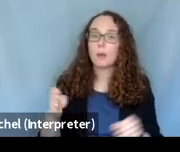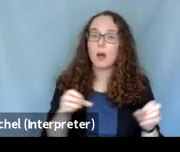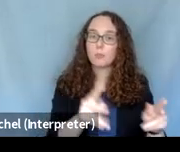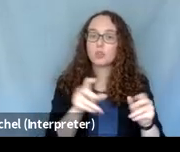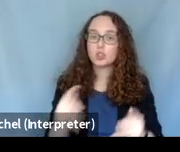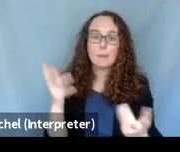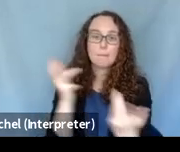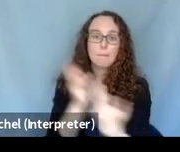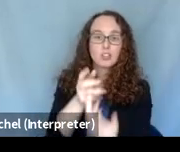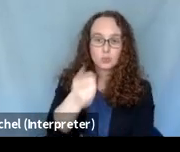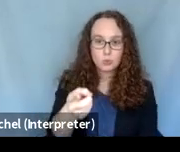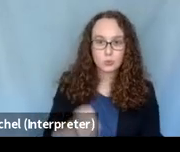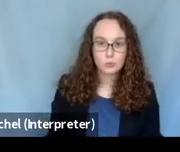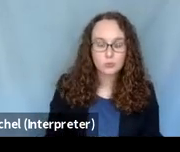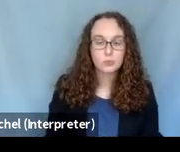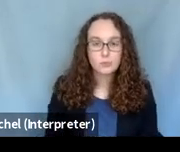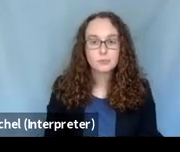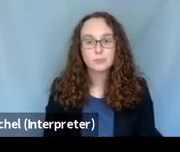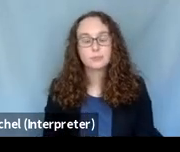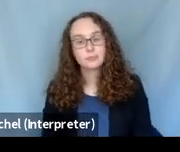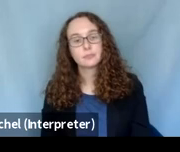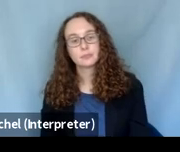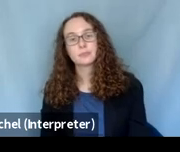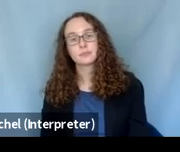Employers go on there and post along with other sources... it pulls from other